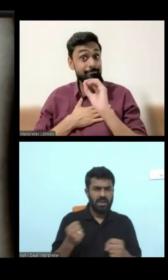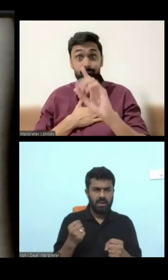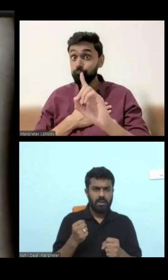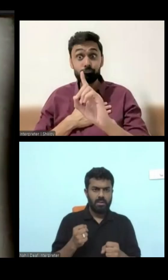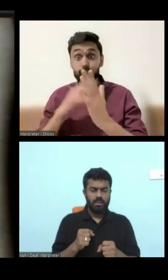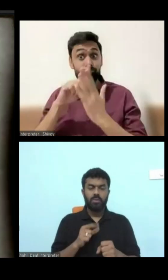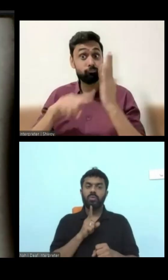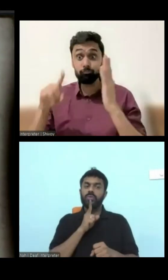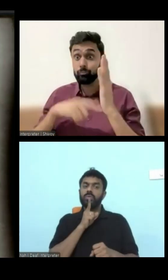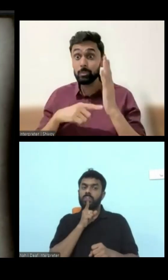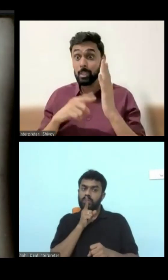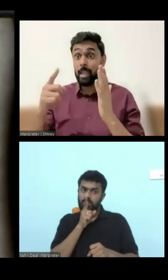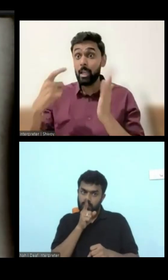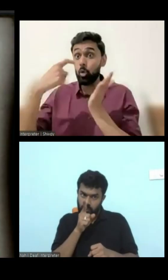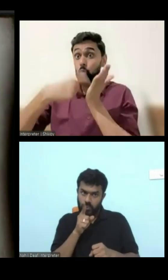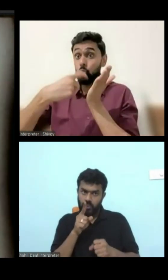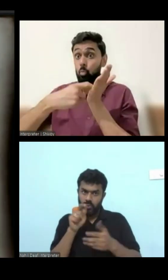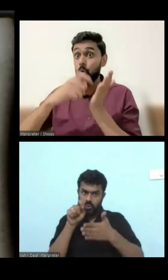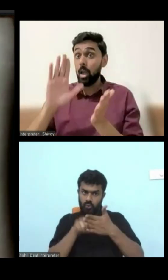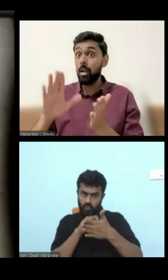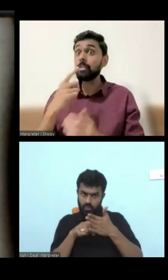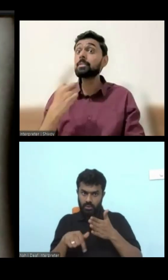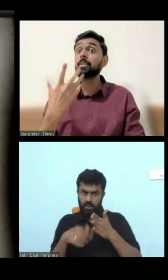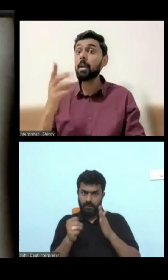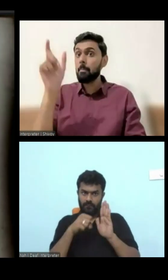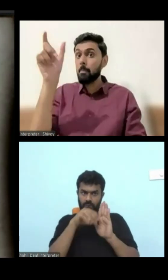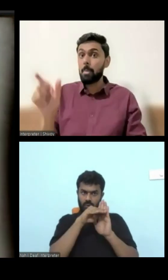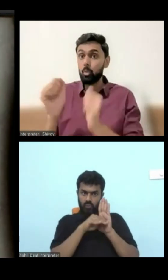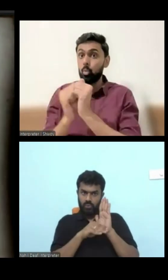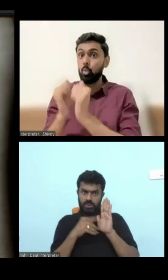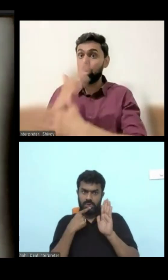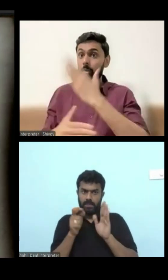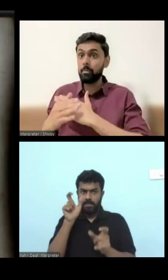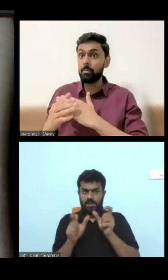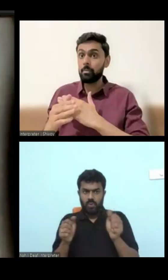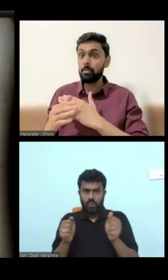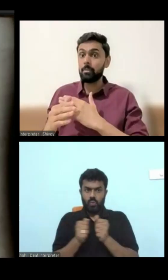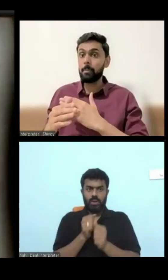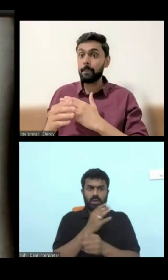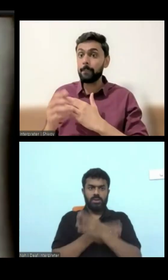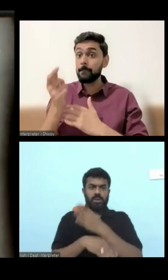Which says that the person with disability, along with their family and friends, holds up to 13